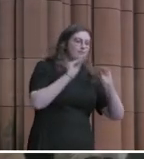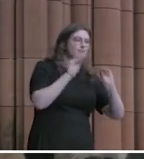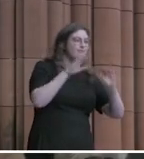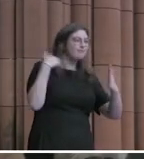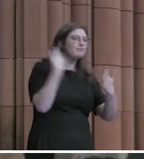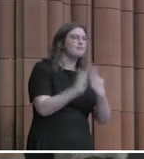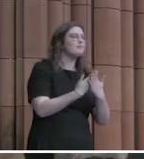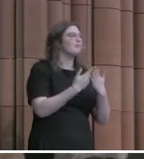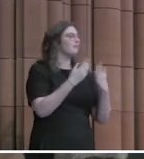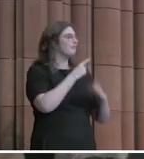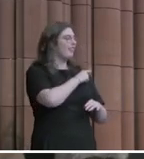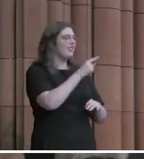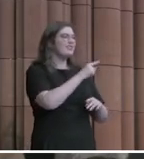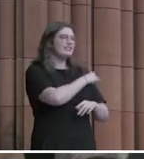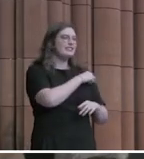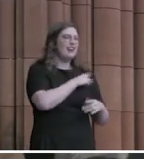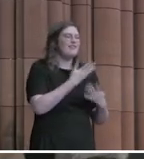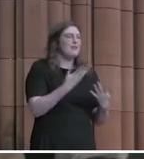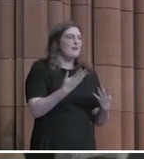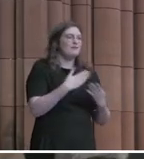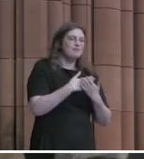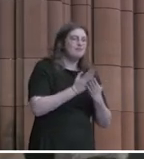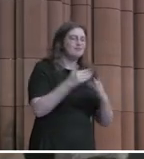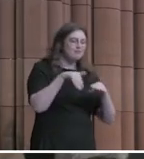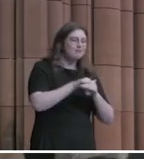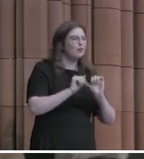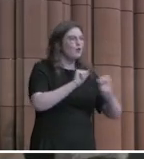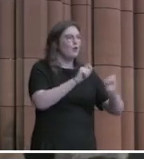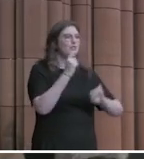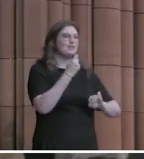and they share in your success and they want you to go on